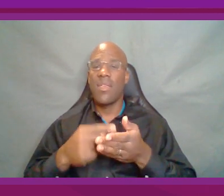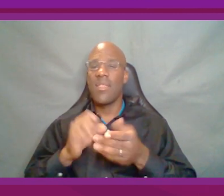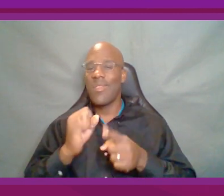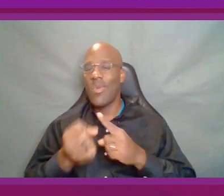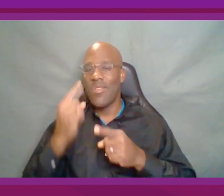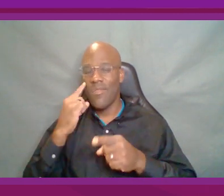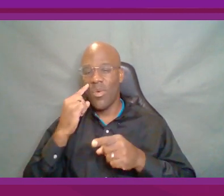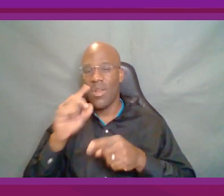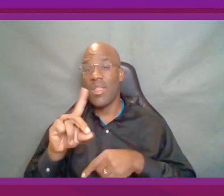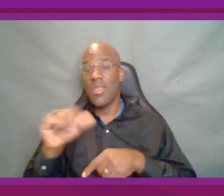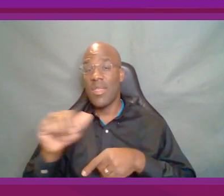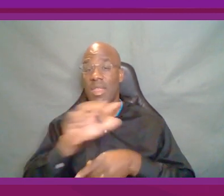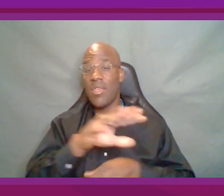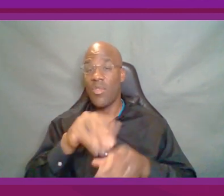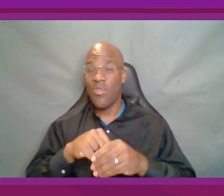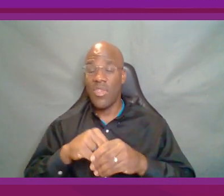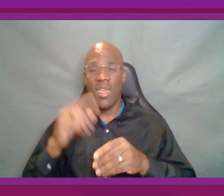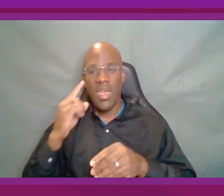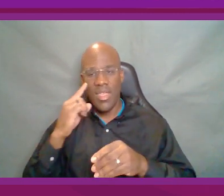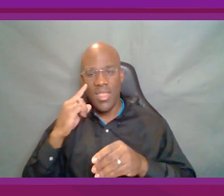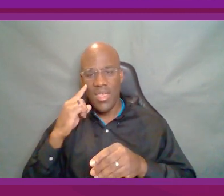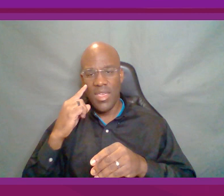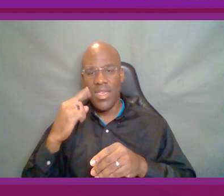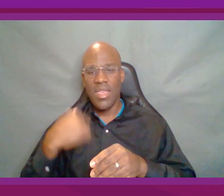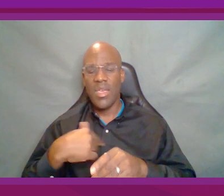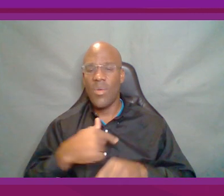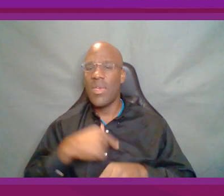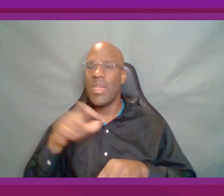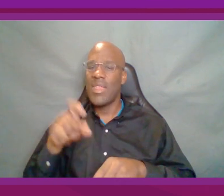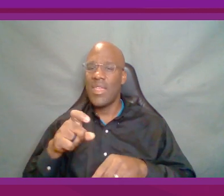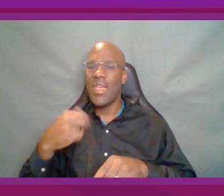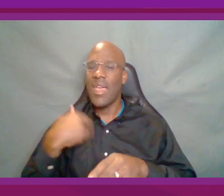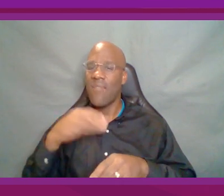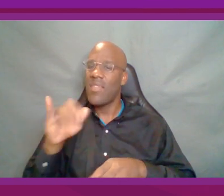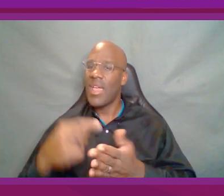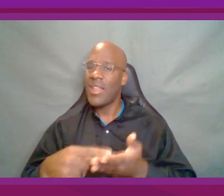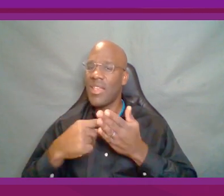case for disability inclusion and I think that that's work that needs to happen in parallel.